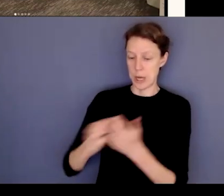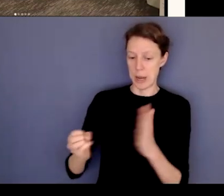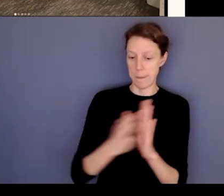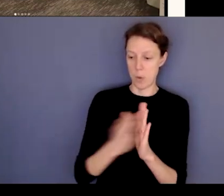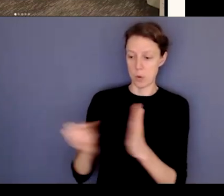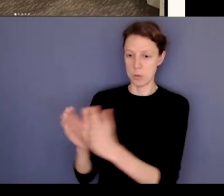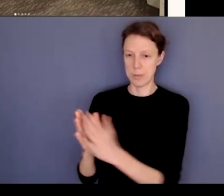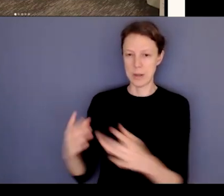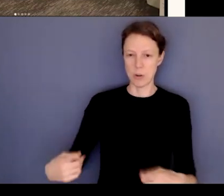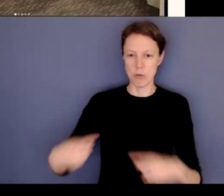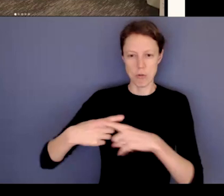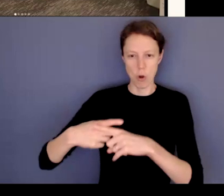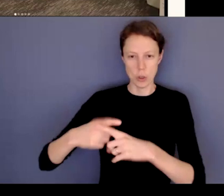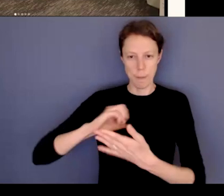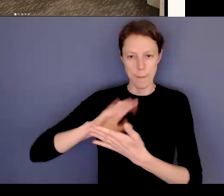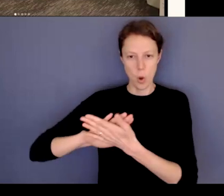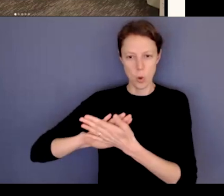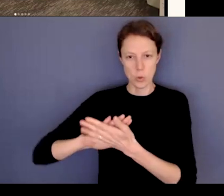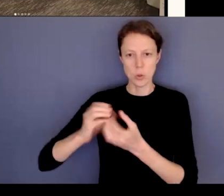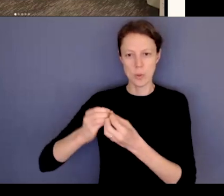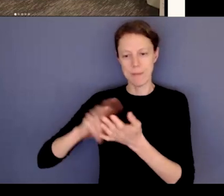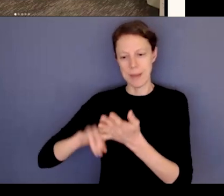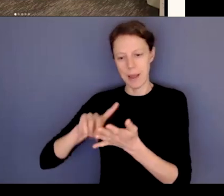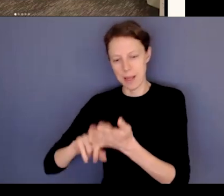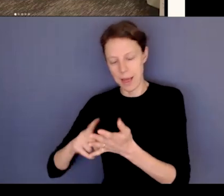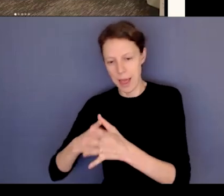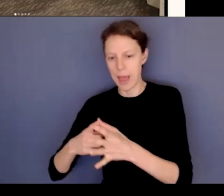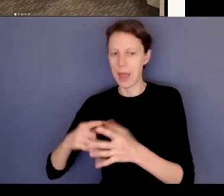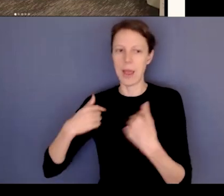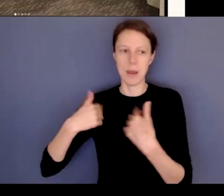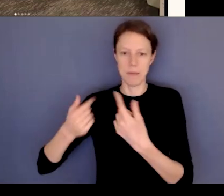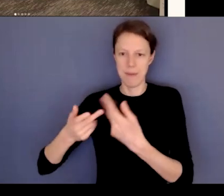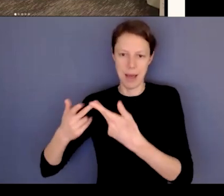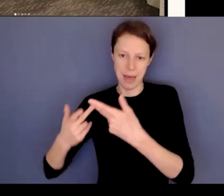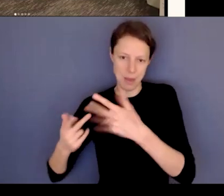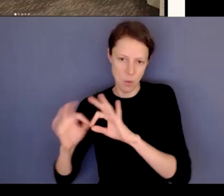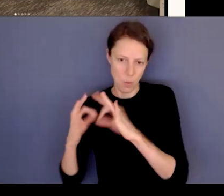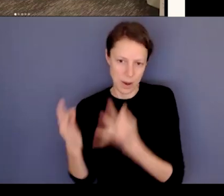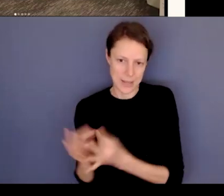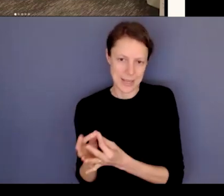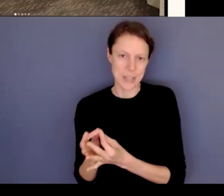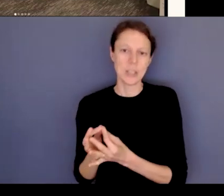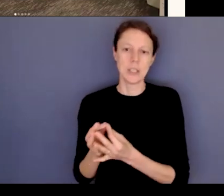cross posted with VLA and a number of other organisations, and that really just expands the sorts of information you can